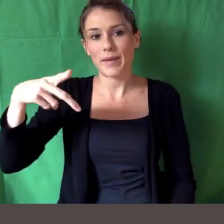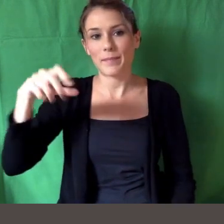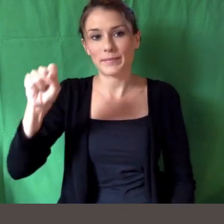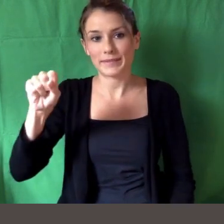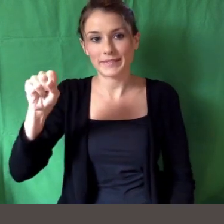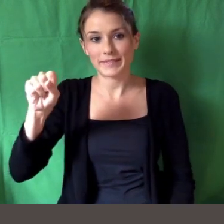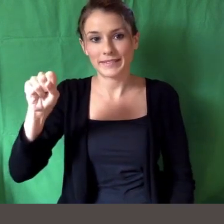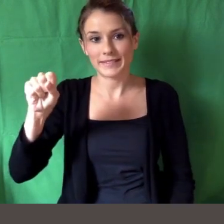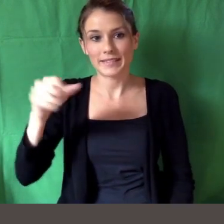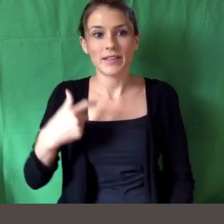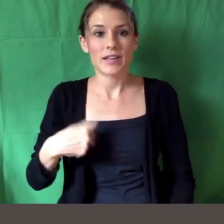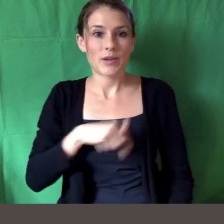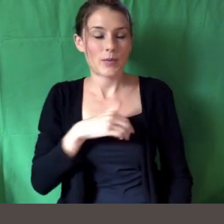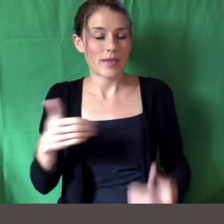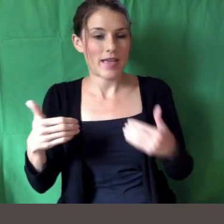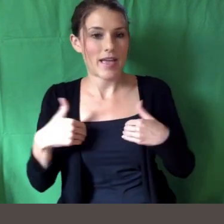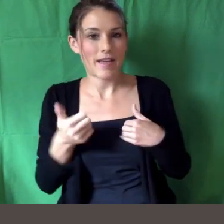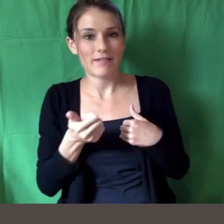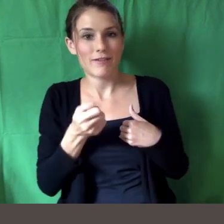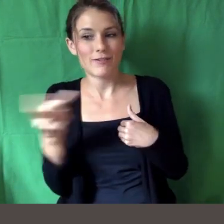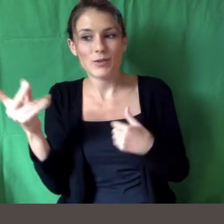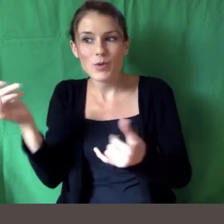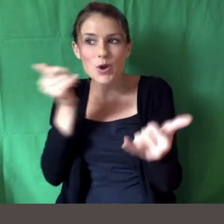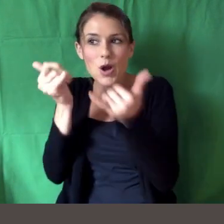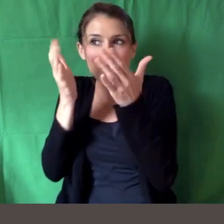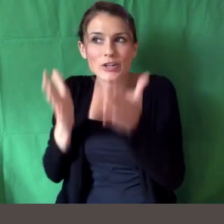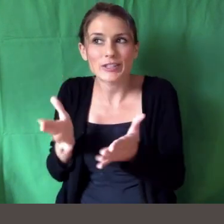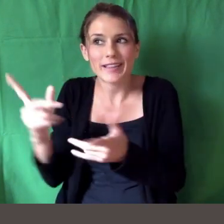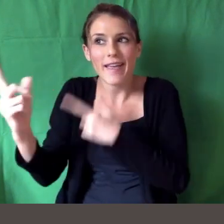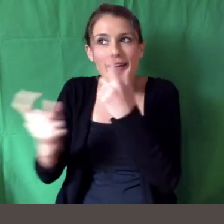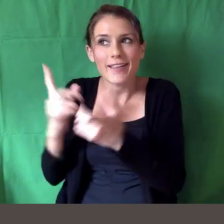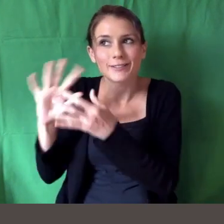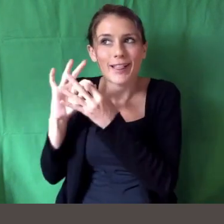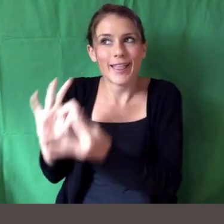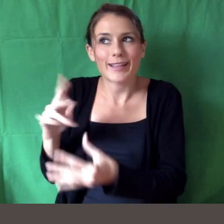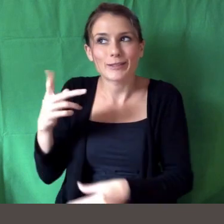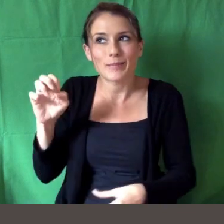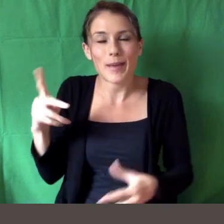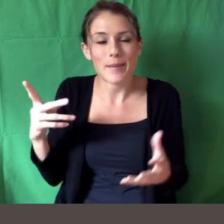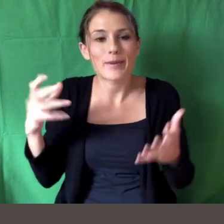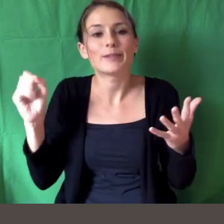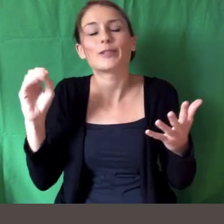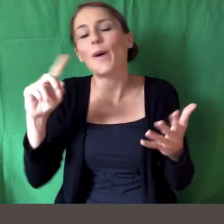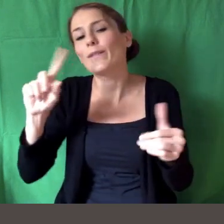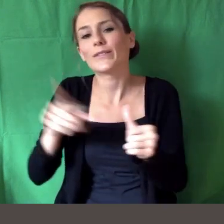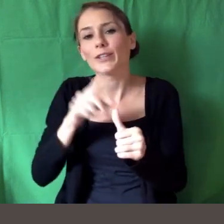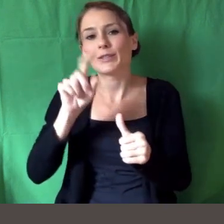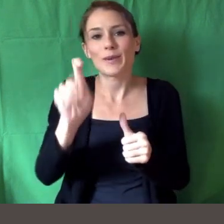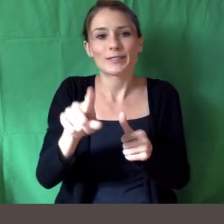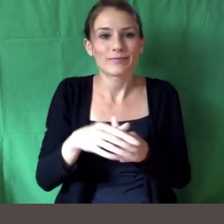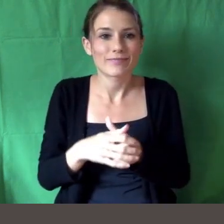We got a few callers on the line asking questions about PEPs, so let's get to the first question.